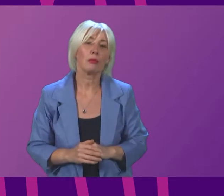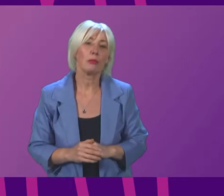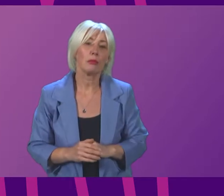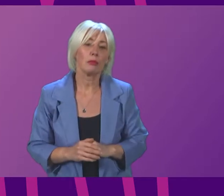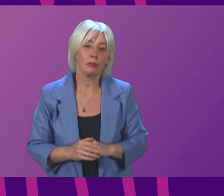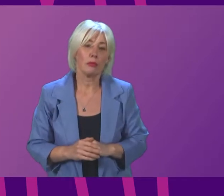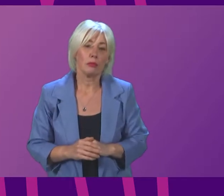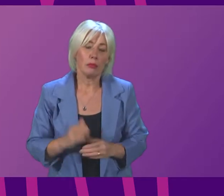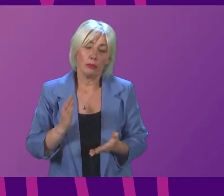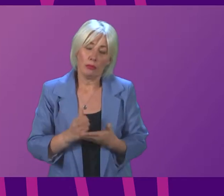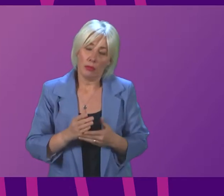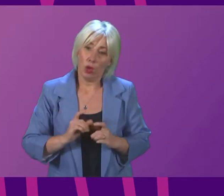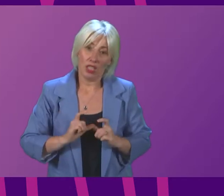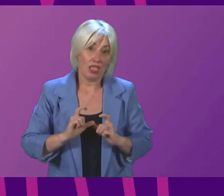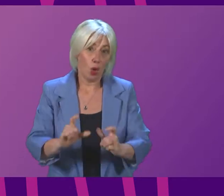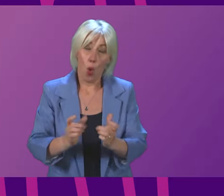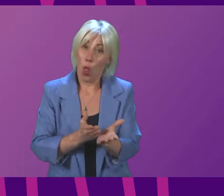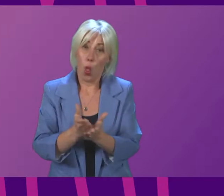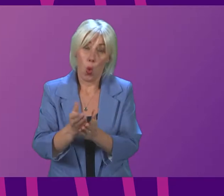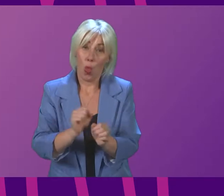We are still very much in the middle of the pandemic, following the development of the